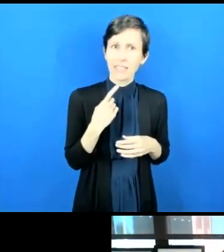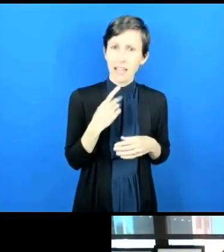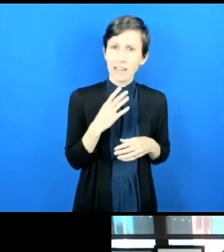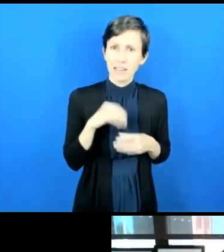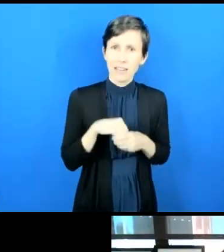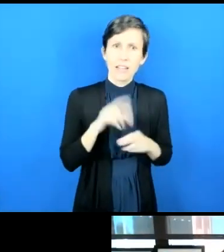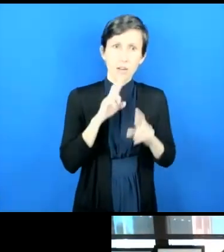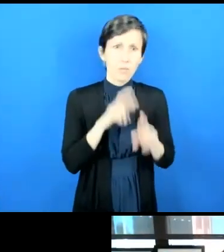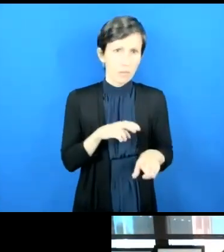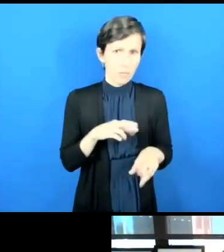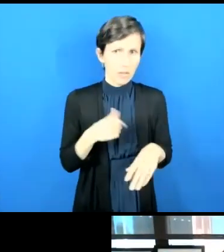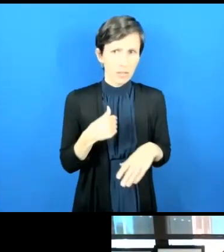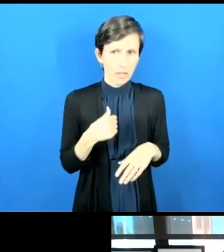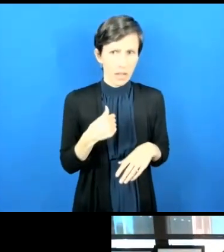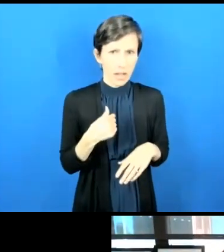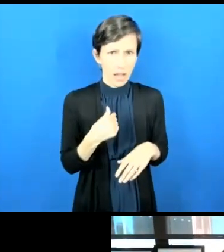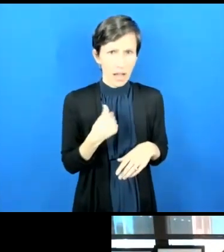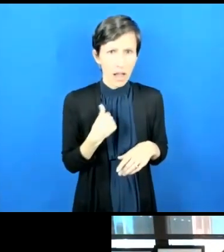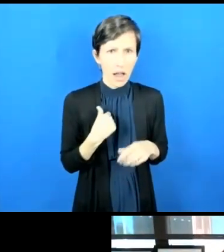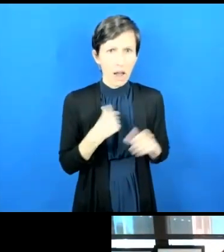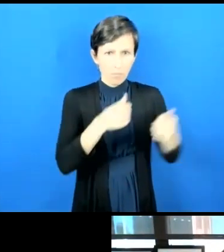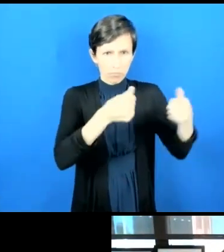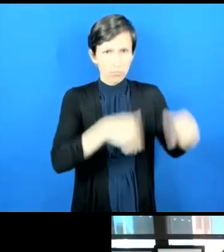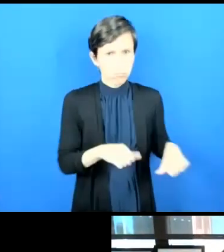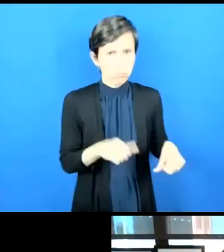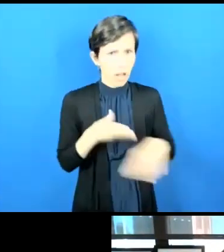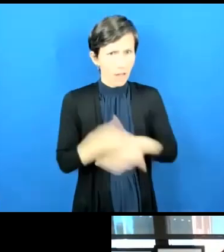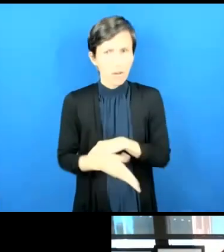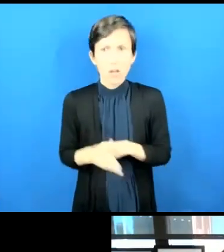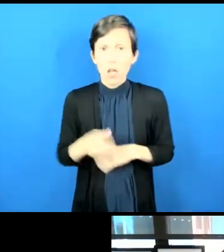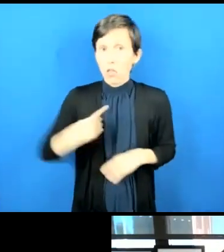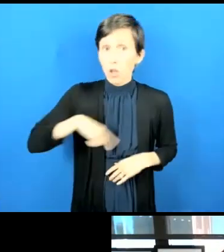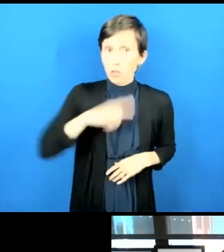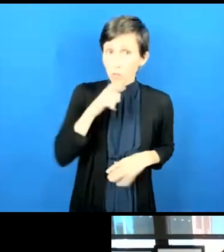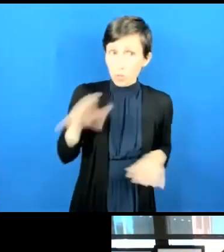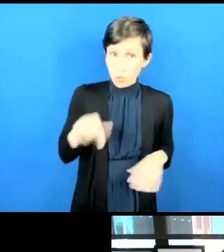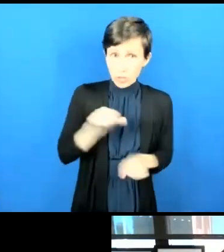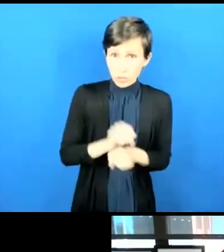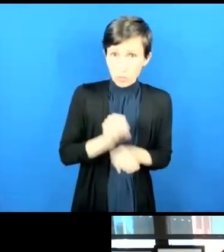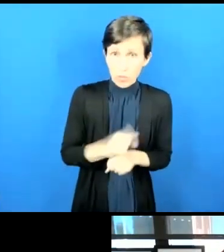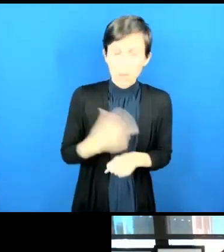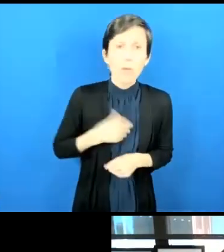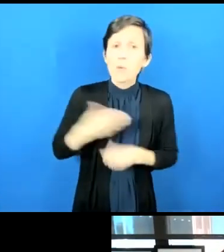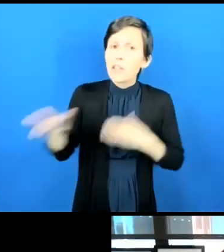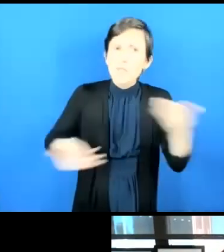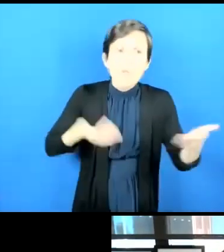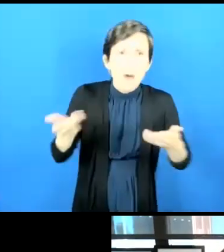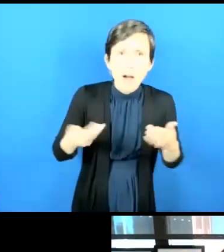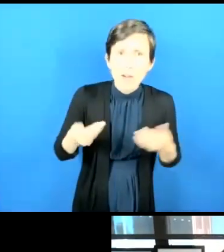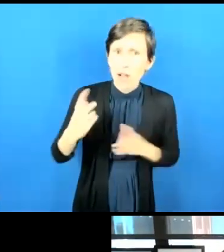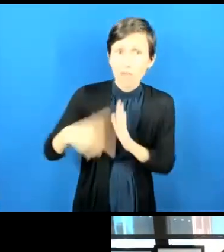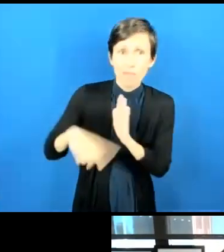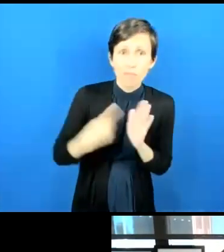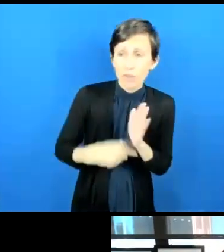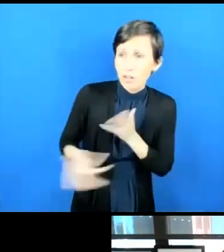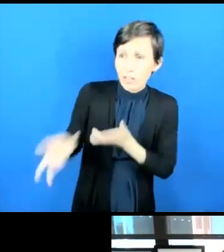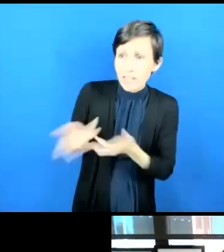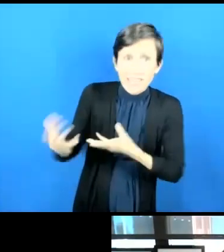that I, you know, issued shortly after that, those of us who do this work, we welcome critical engagement that includes criticisms,